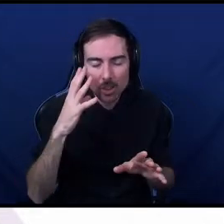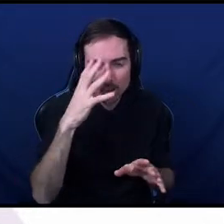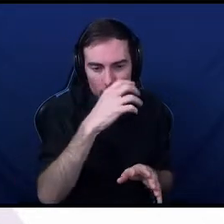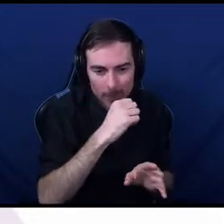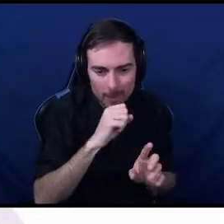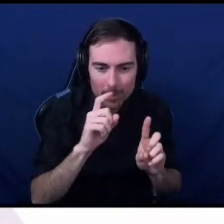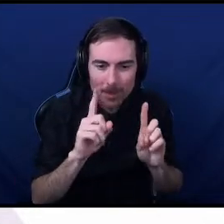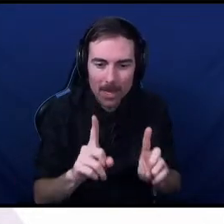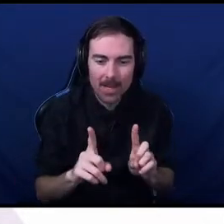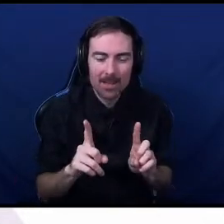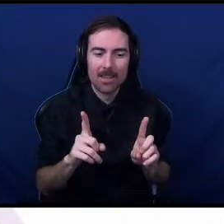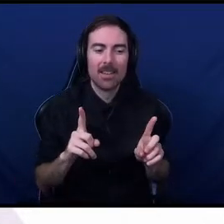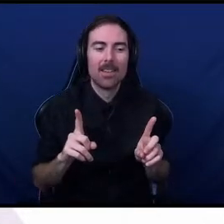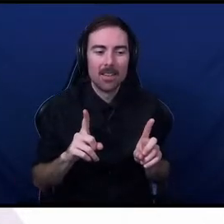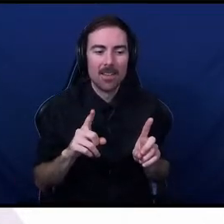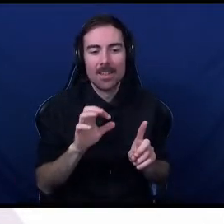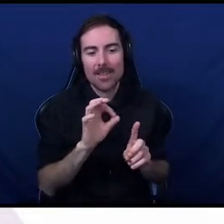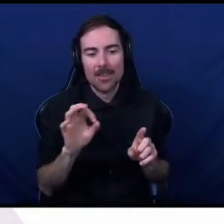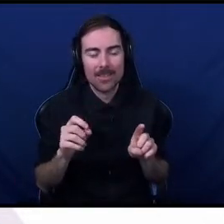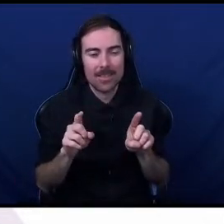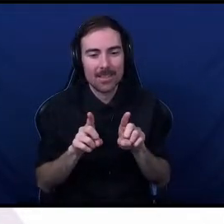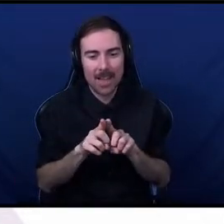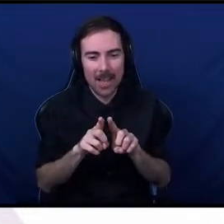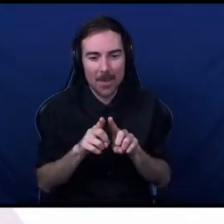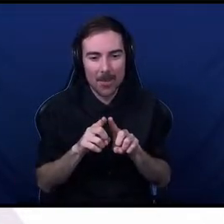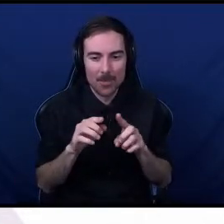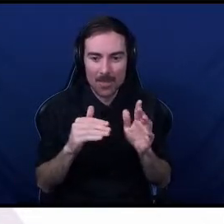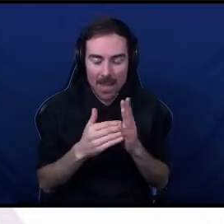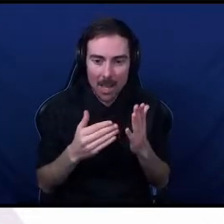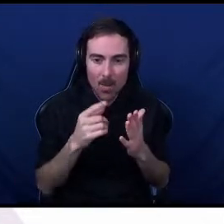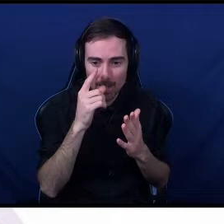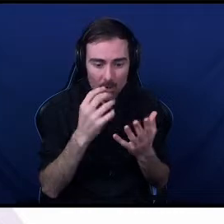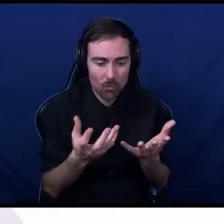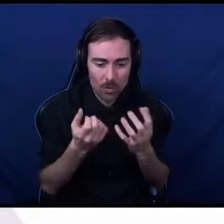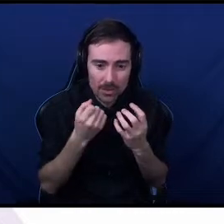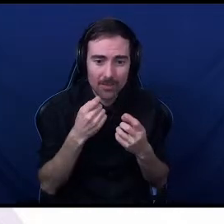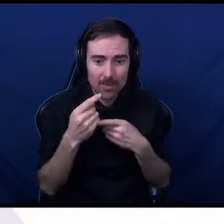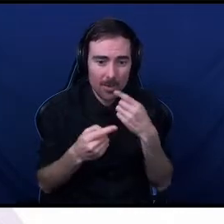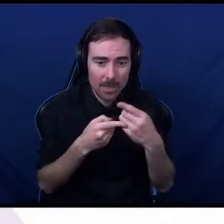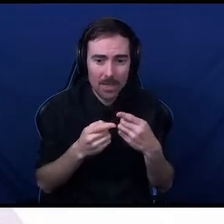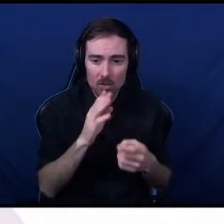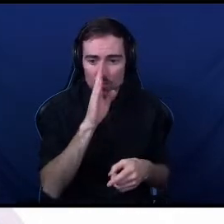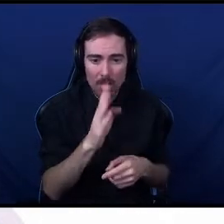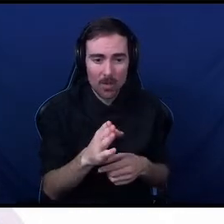not the it's not the same as the way we can get information straight away. So I think we're a bit more tuned in at all times